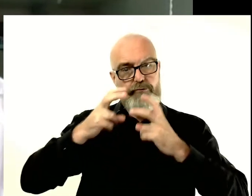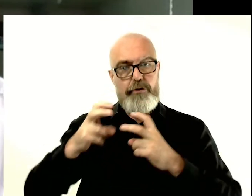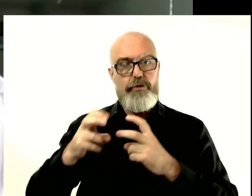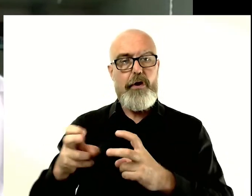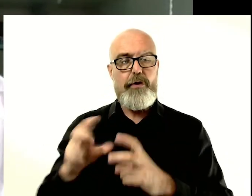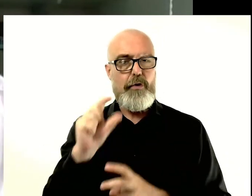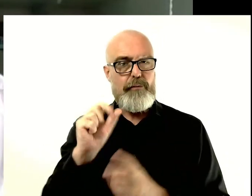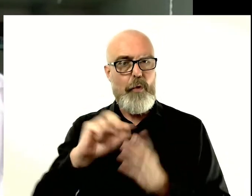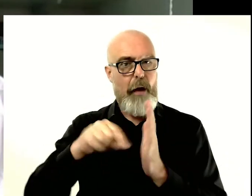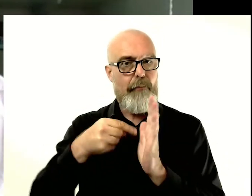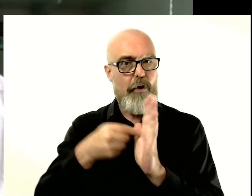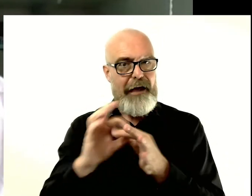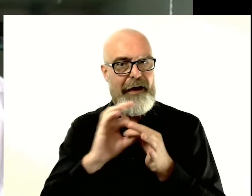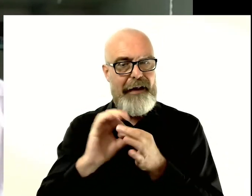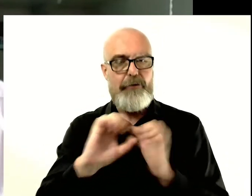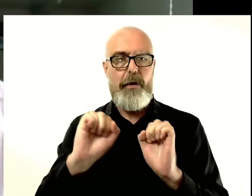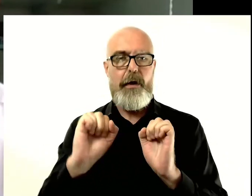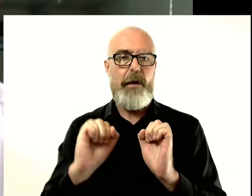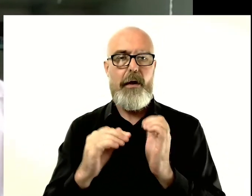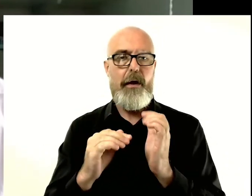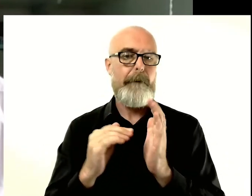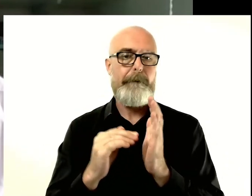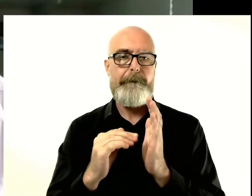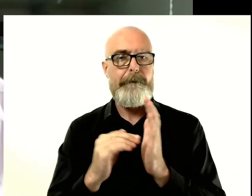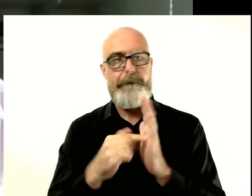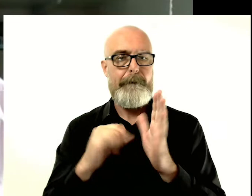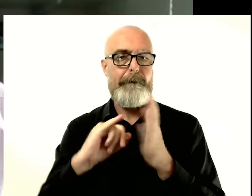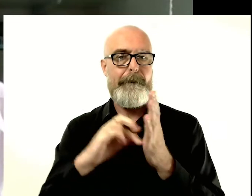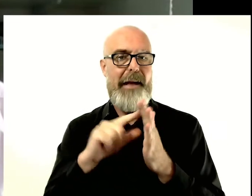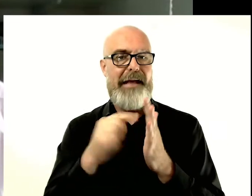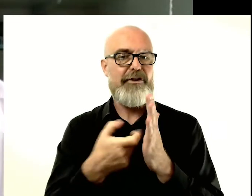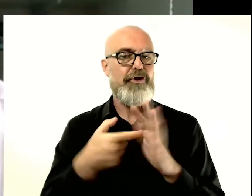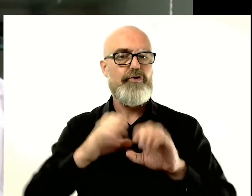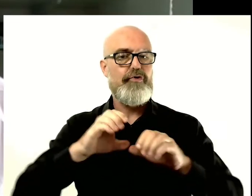she's doing a research a small research